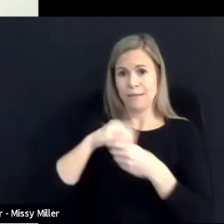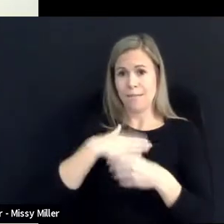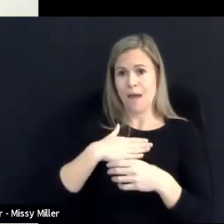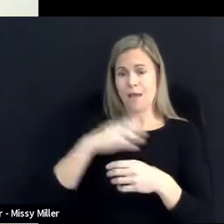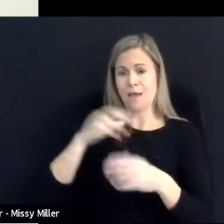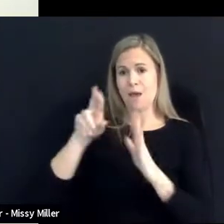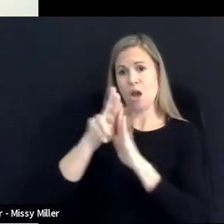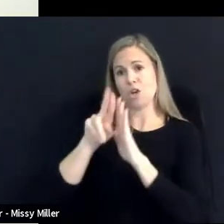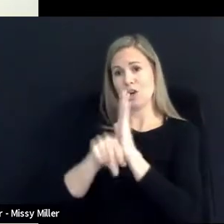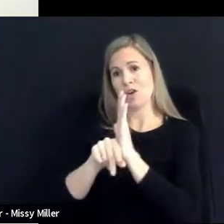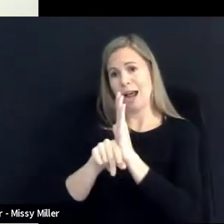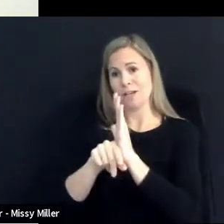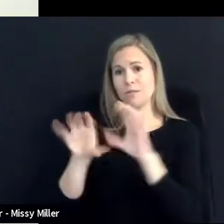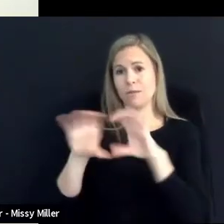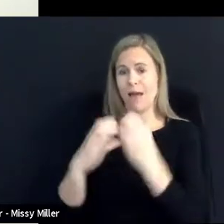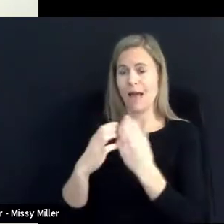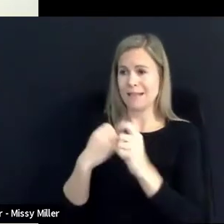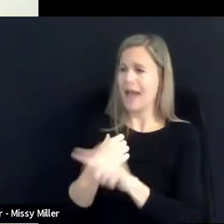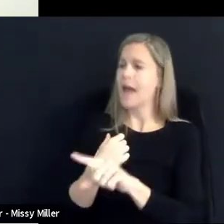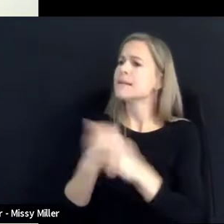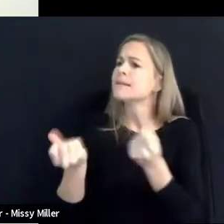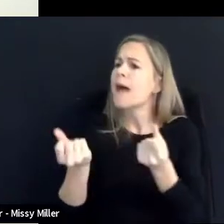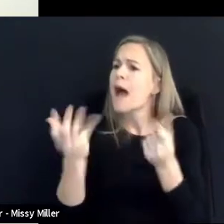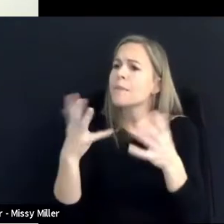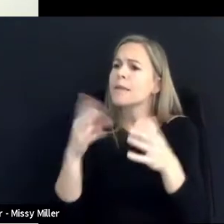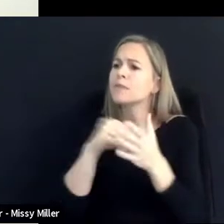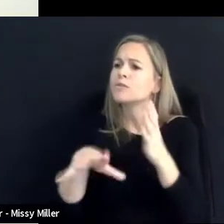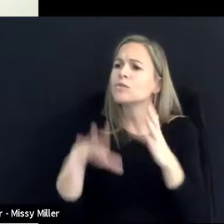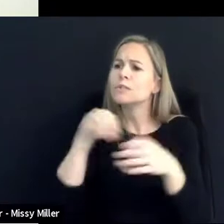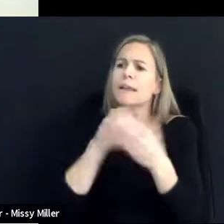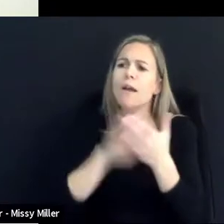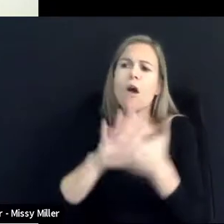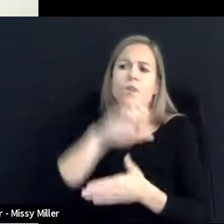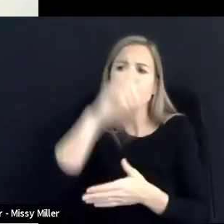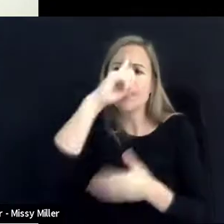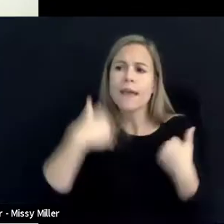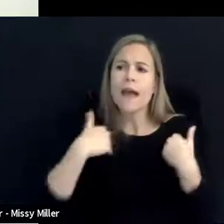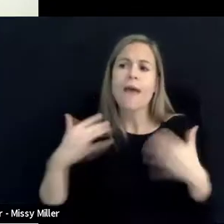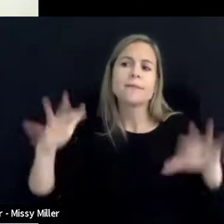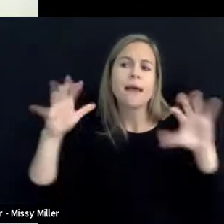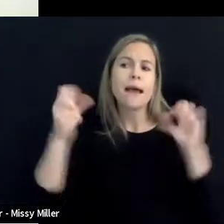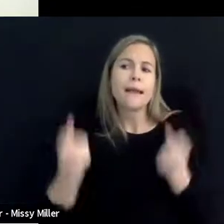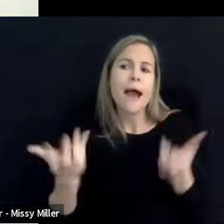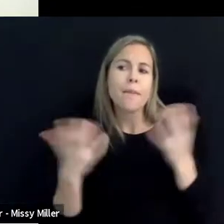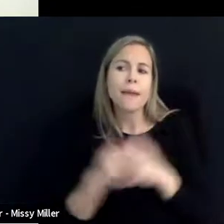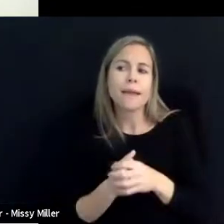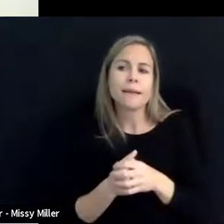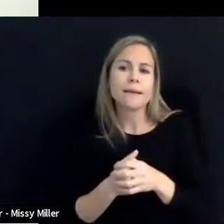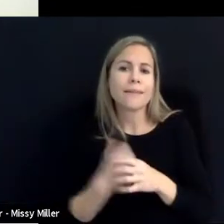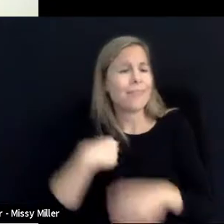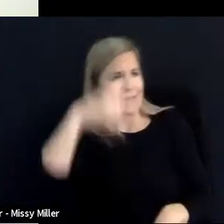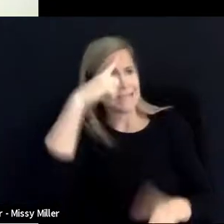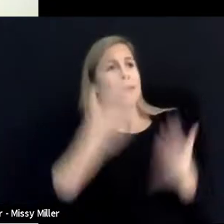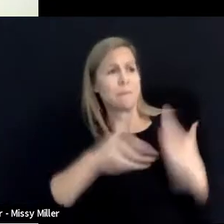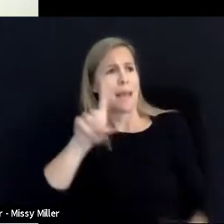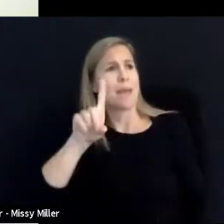in college do you think have severe anxiety?" And the first response I got was, "About 110%."